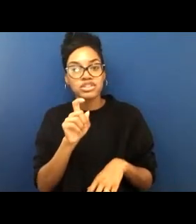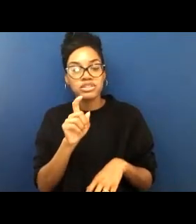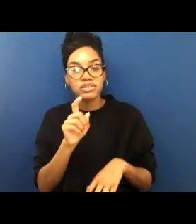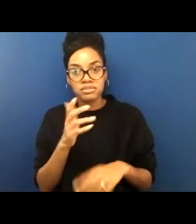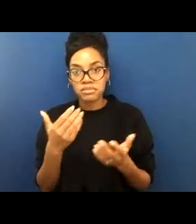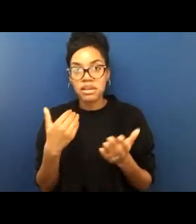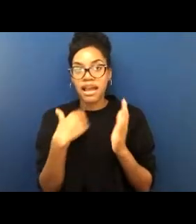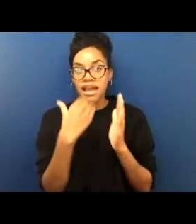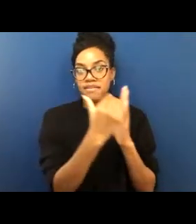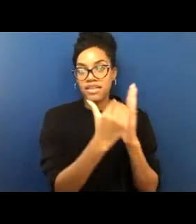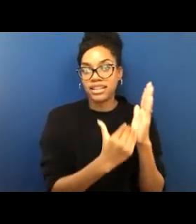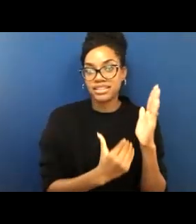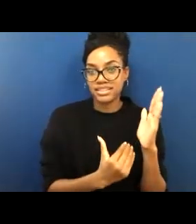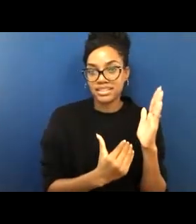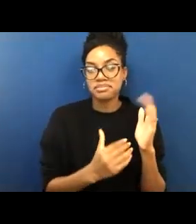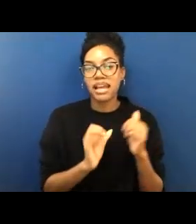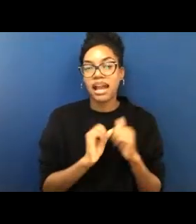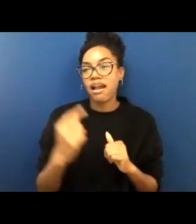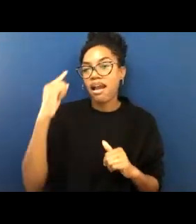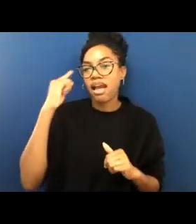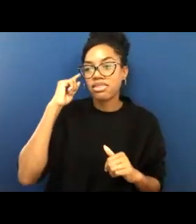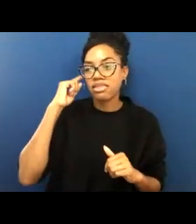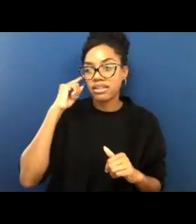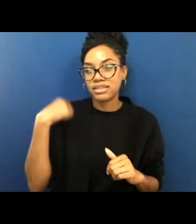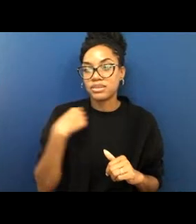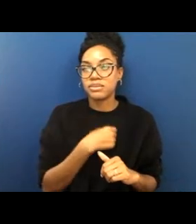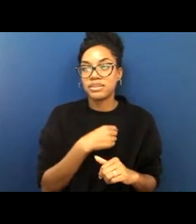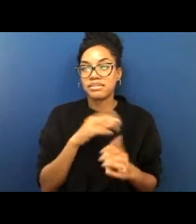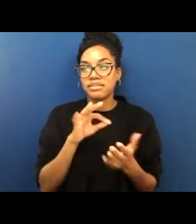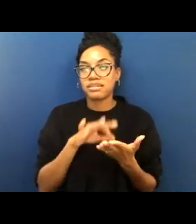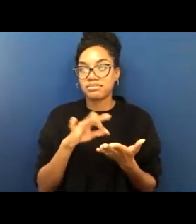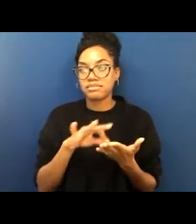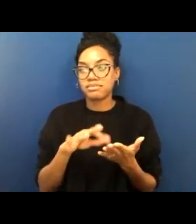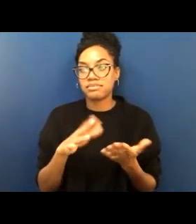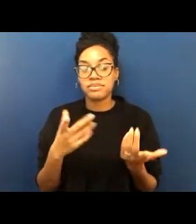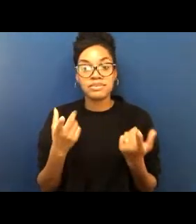So how I think we might age a crab. And we're going to go through them.